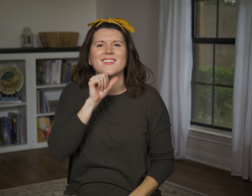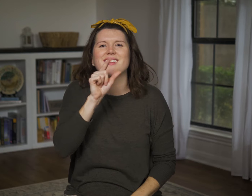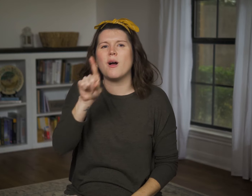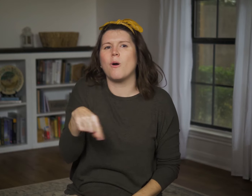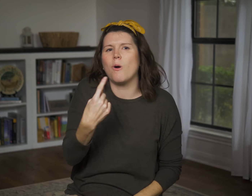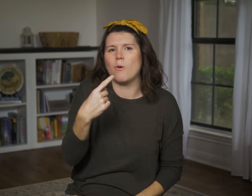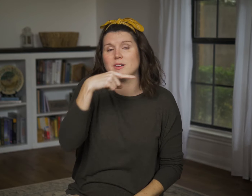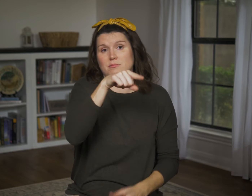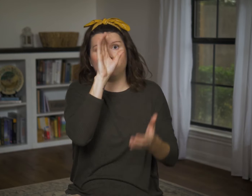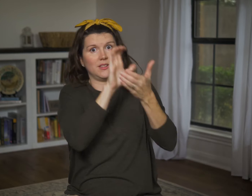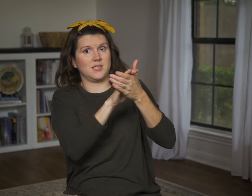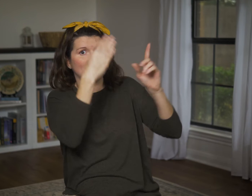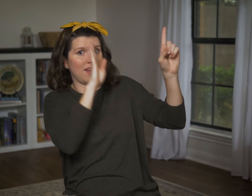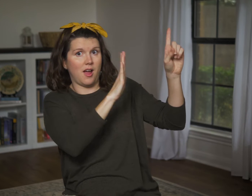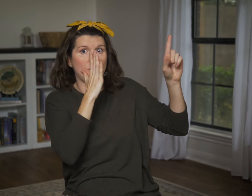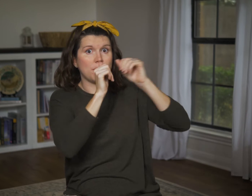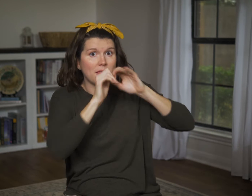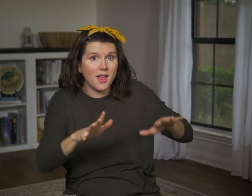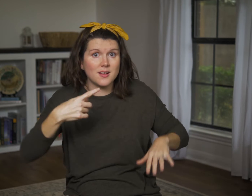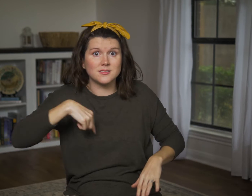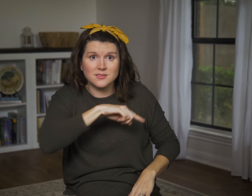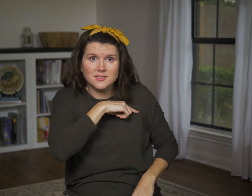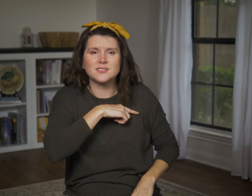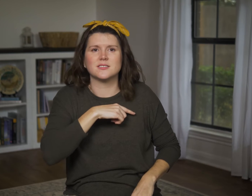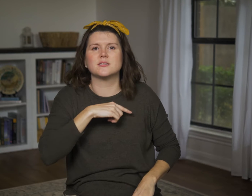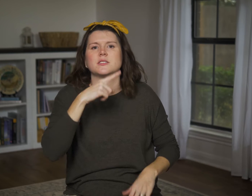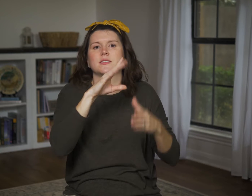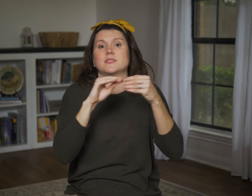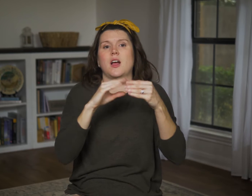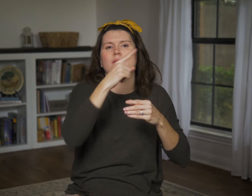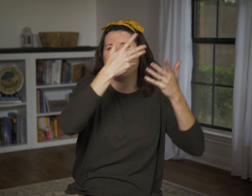Not only do they believe God will bless them as He said,